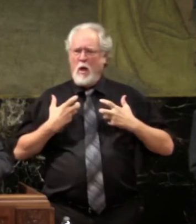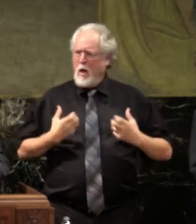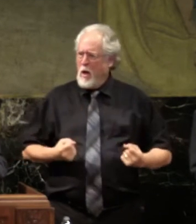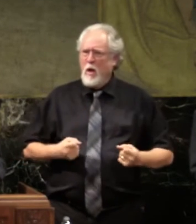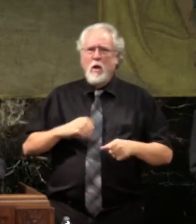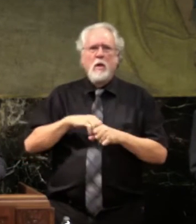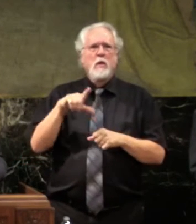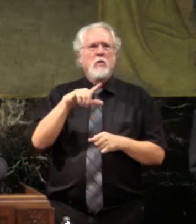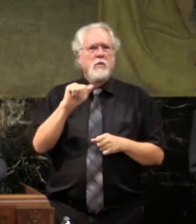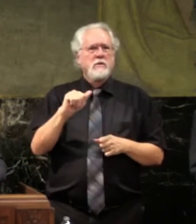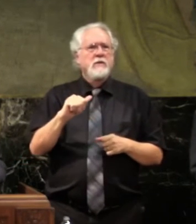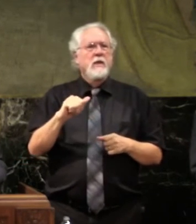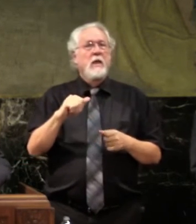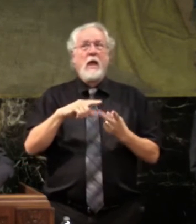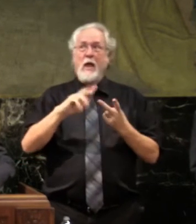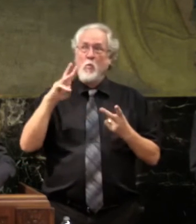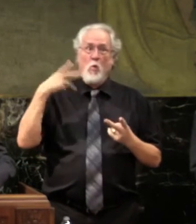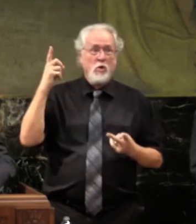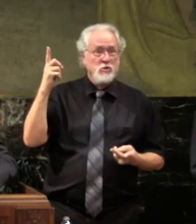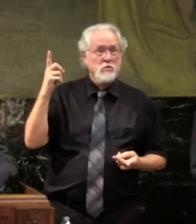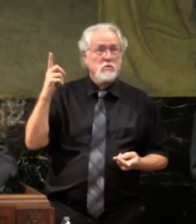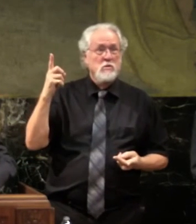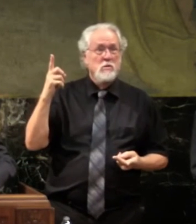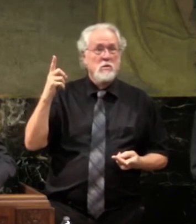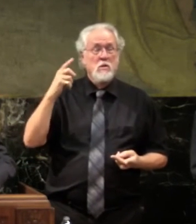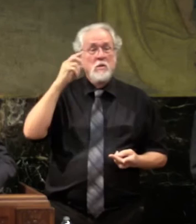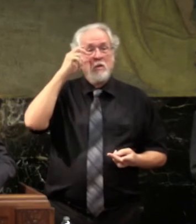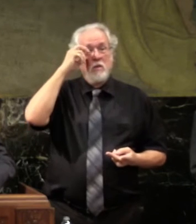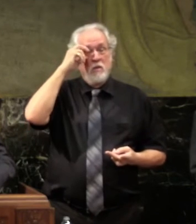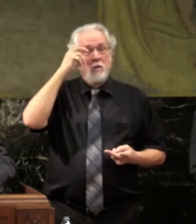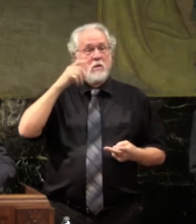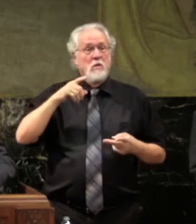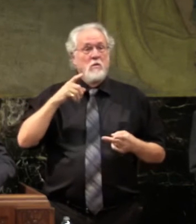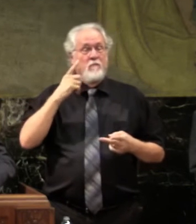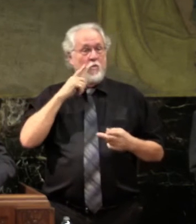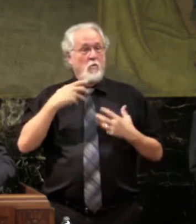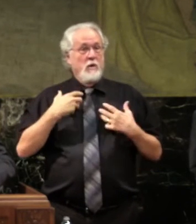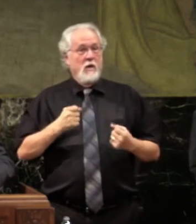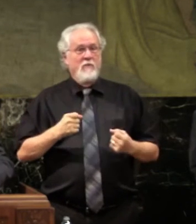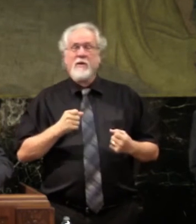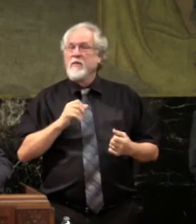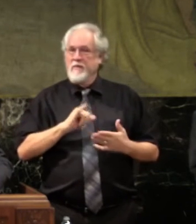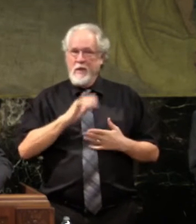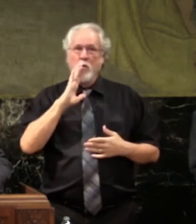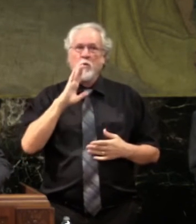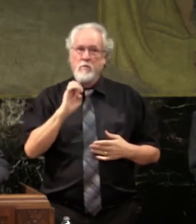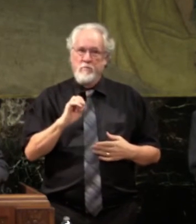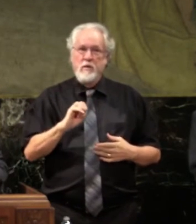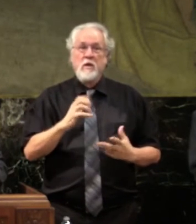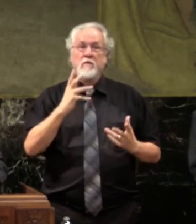Louisiana perhaps in washington DC in the recovery and and that would be unfortunate